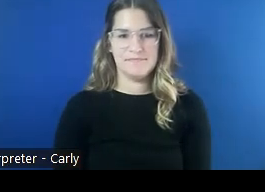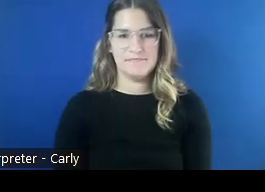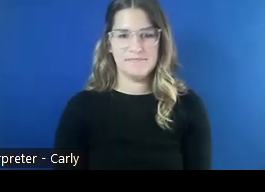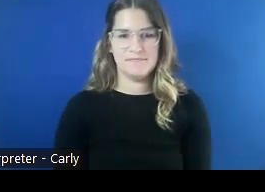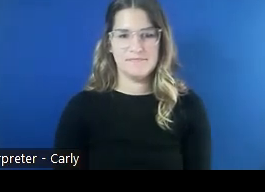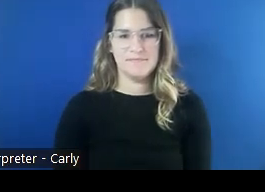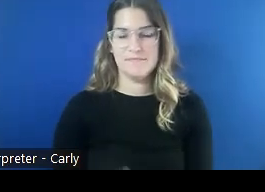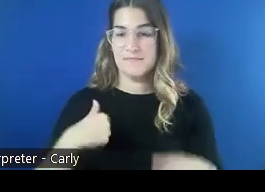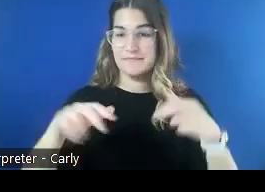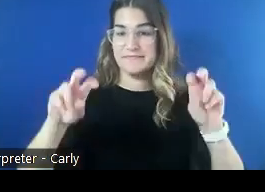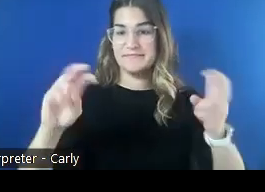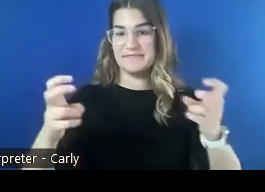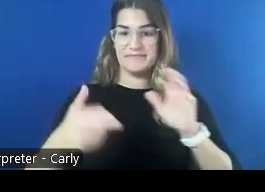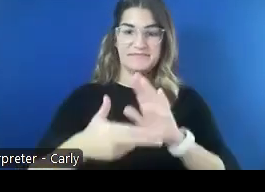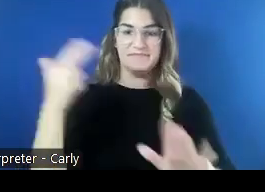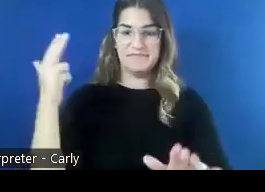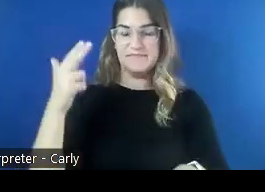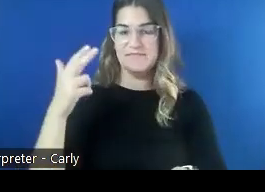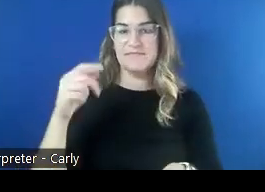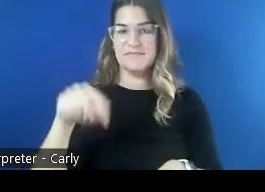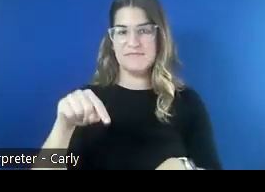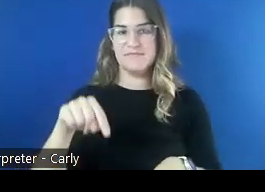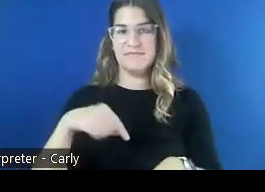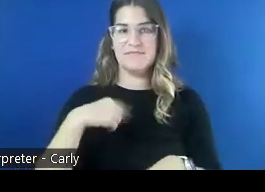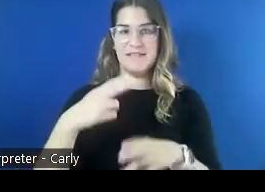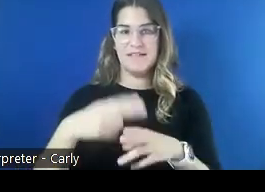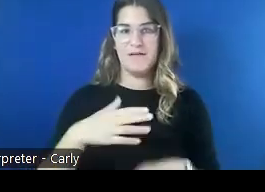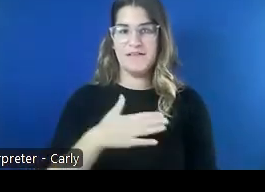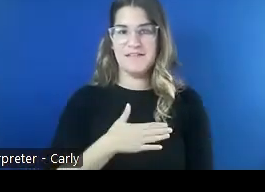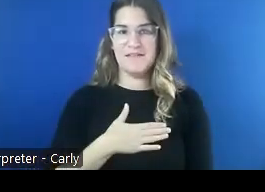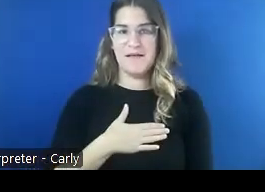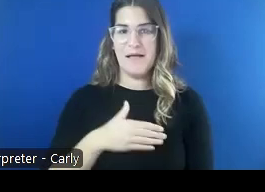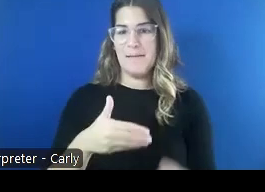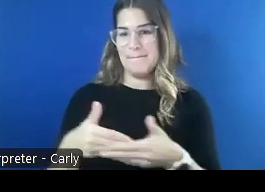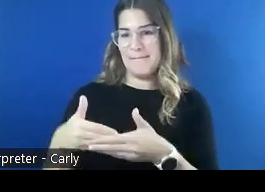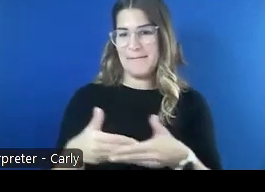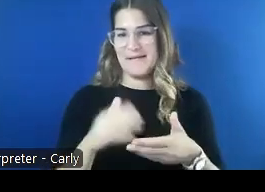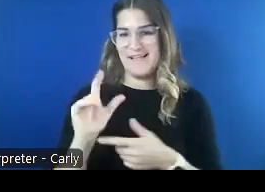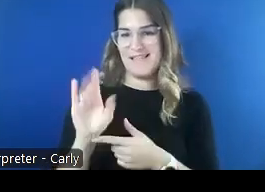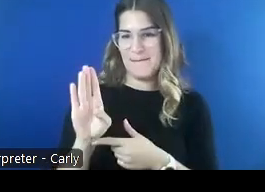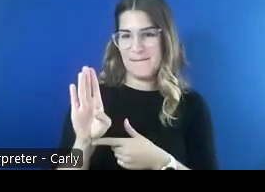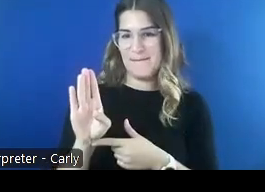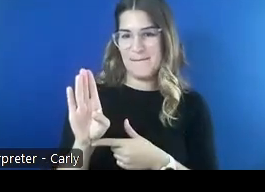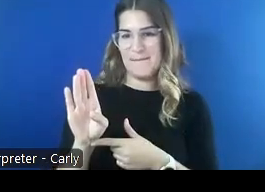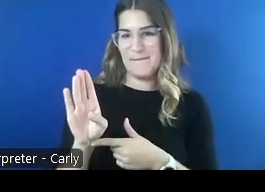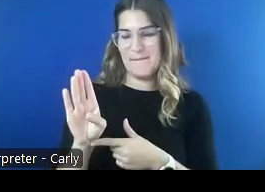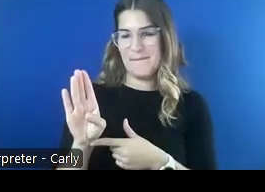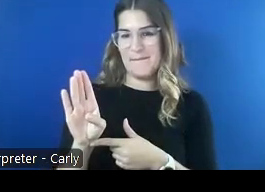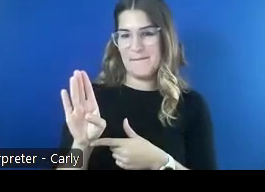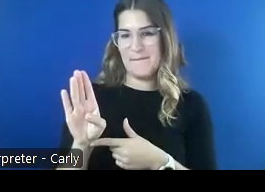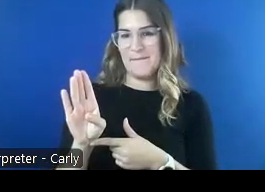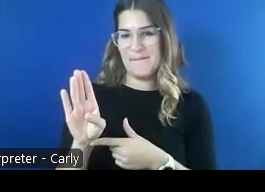early childhood initiatives I called it the baby club with affection and um and these are uh some